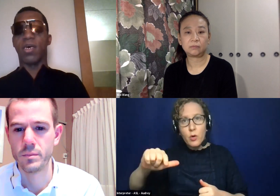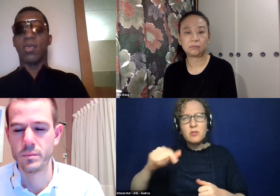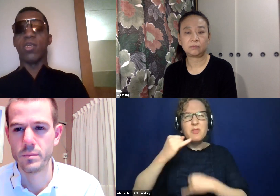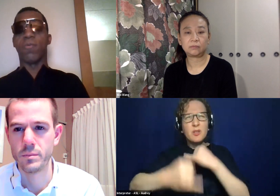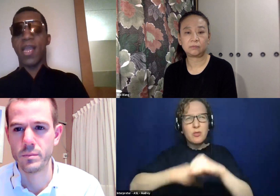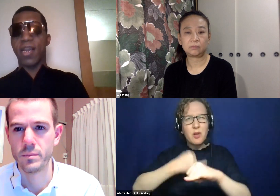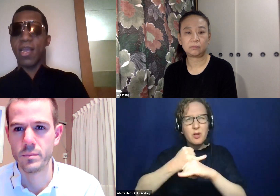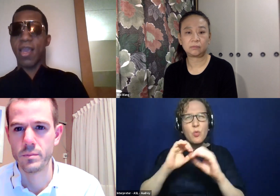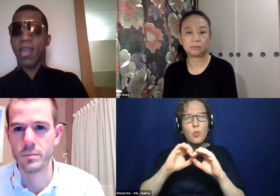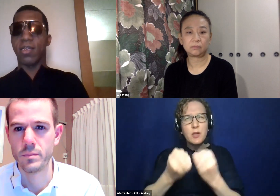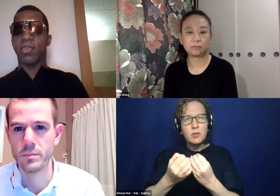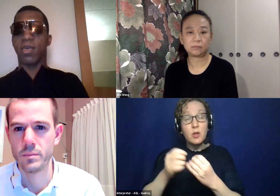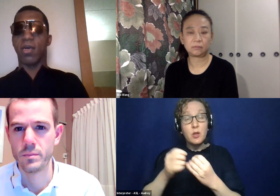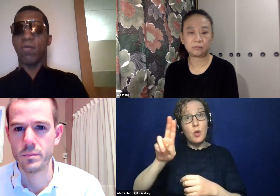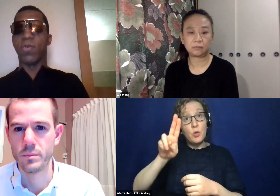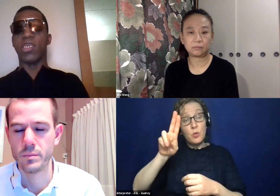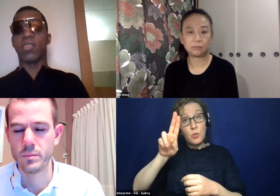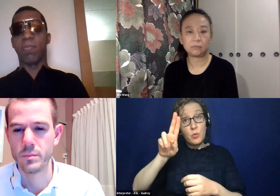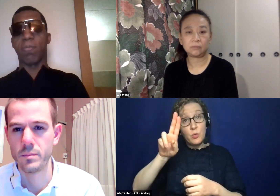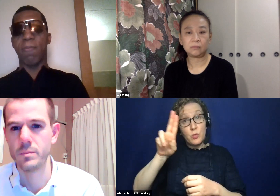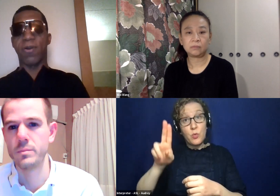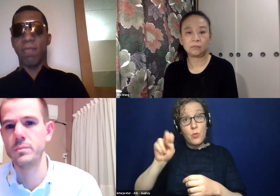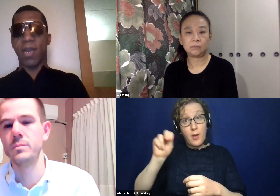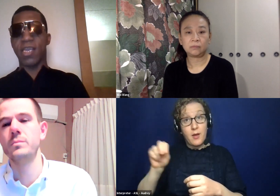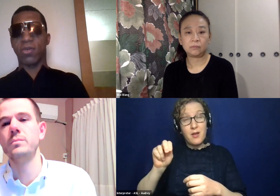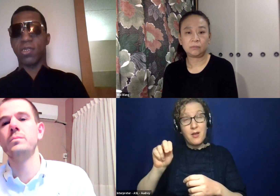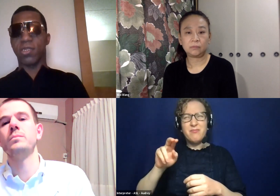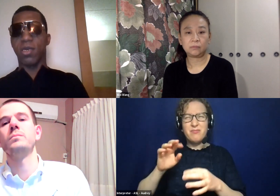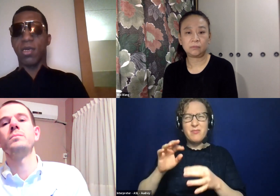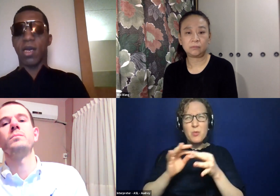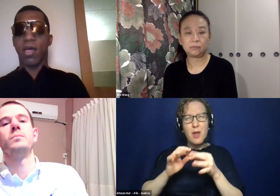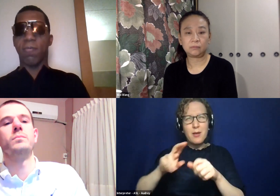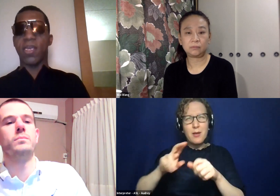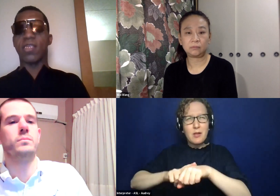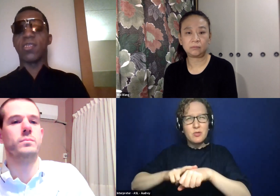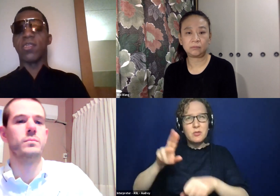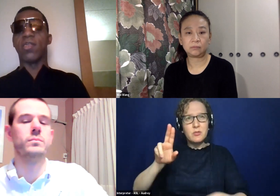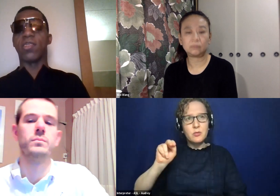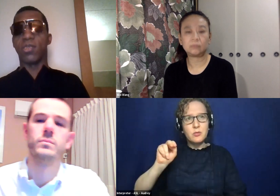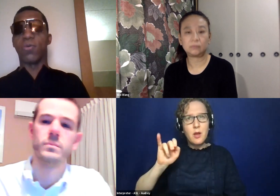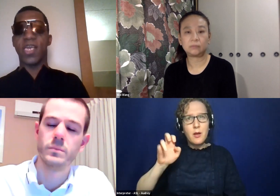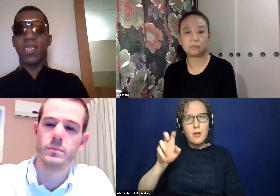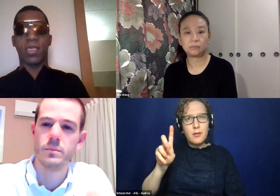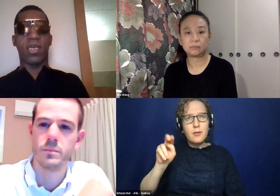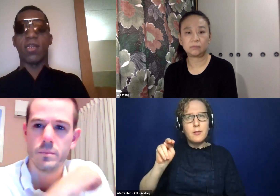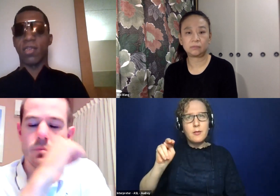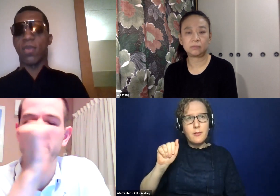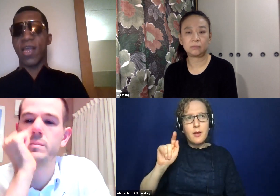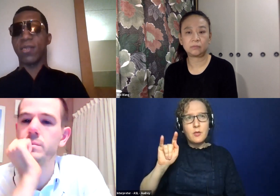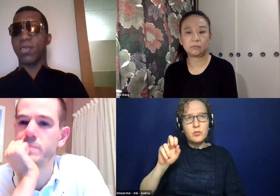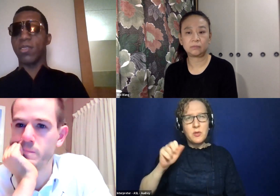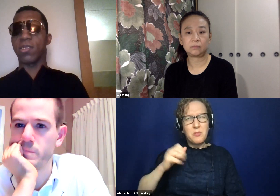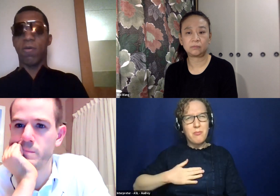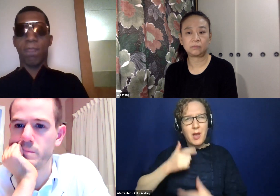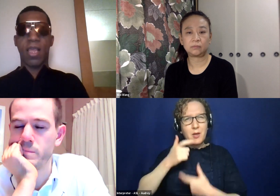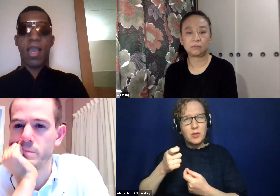the UN, which is primarily my interest, is situated in the United States,